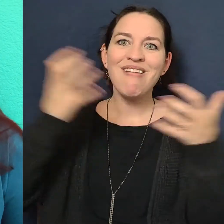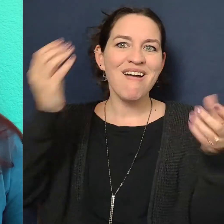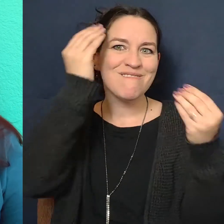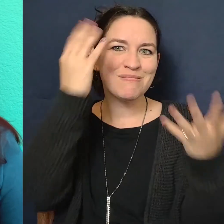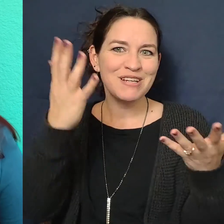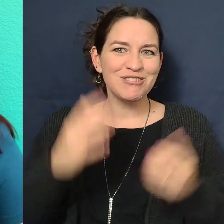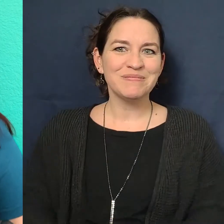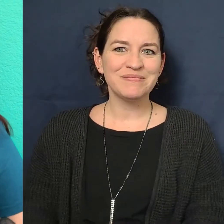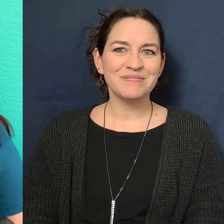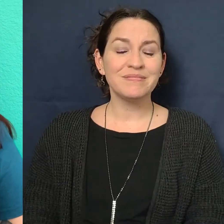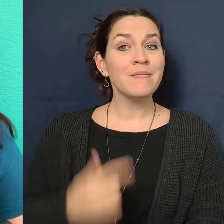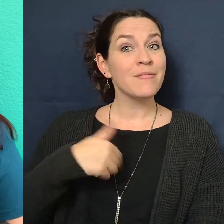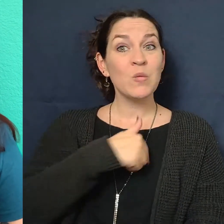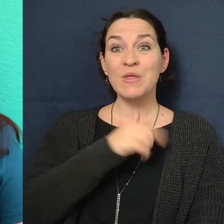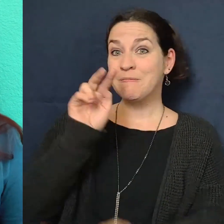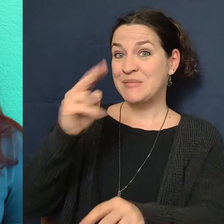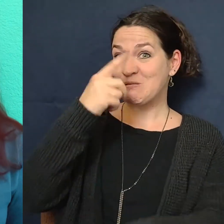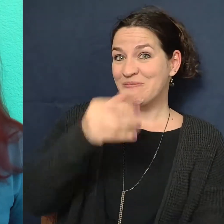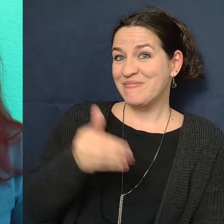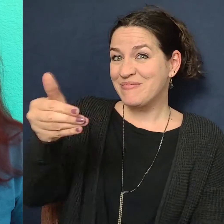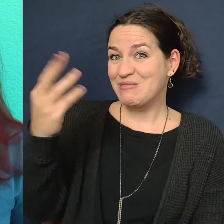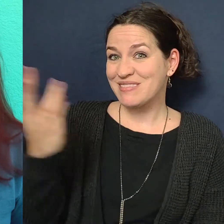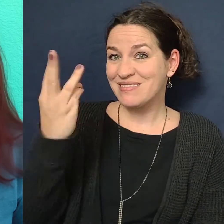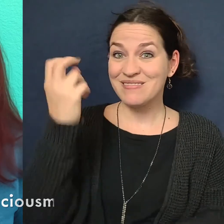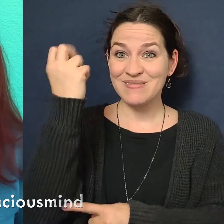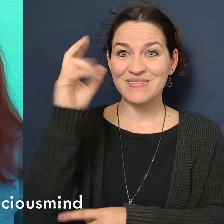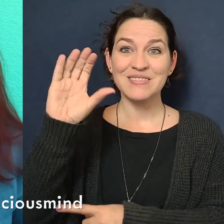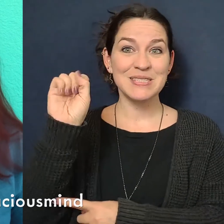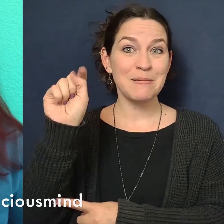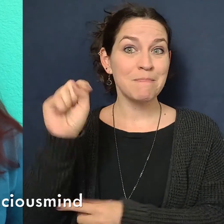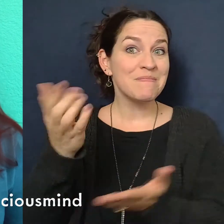into that. Again, we'll be on Instagram Live on Wednesday at 12:00 Central to talk about